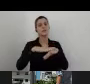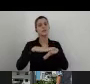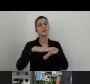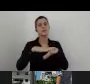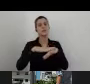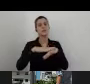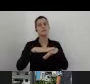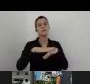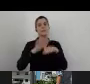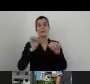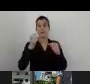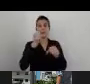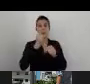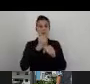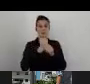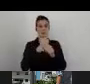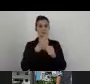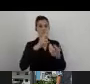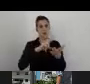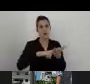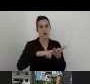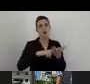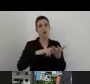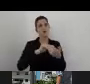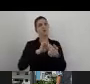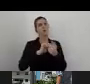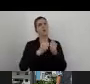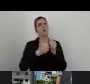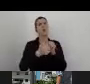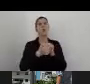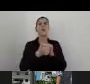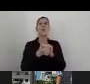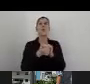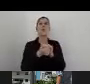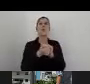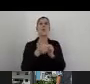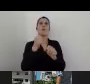if it's been done in a way that will be organized,